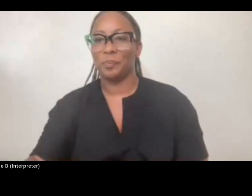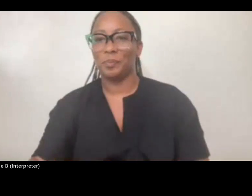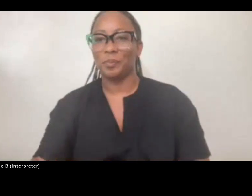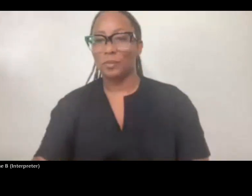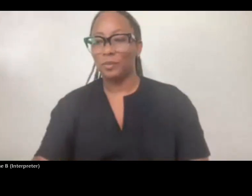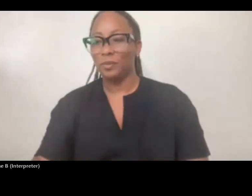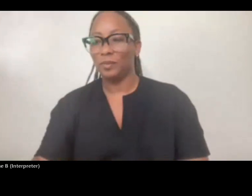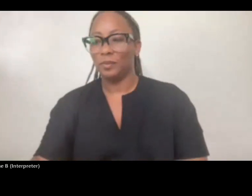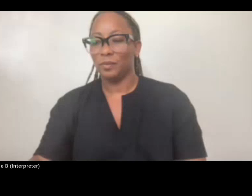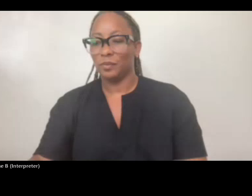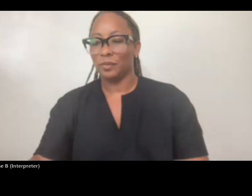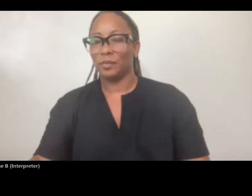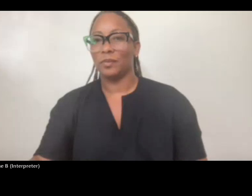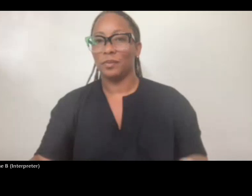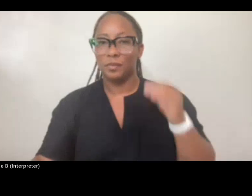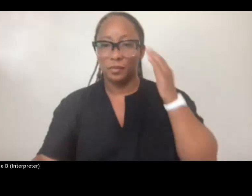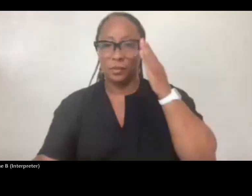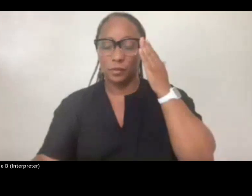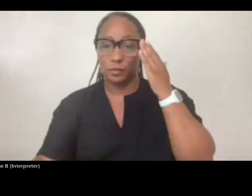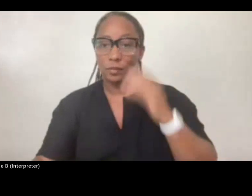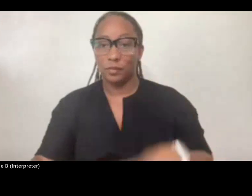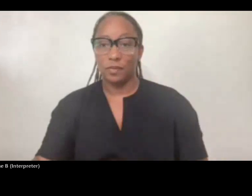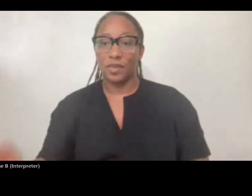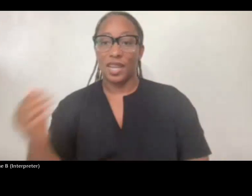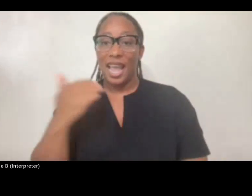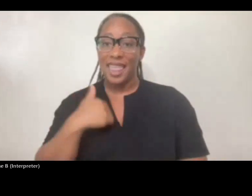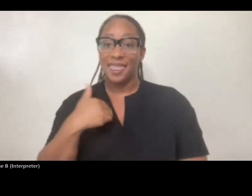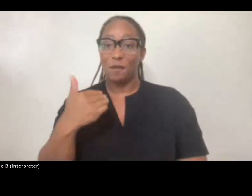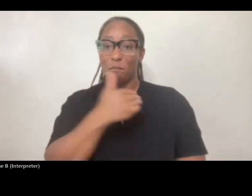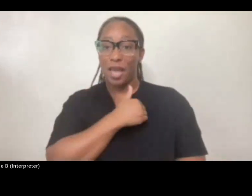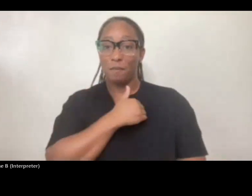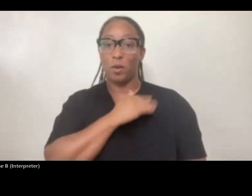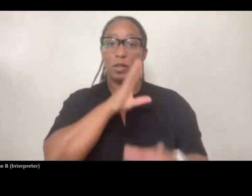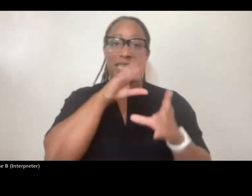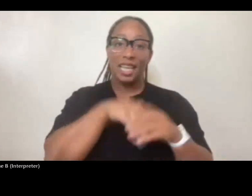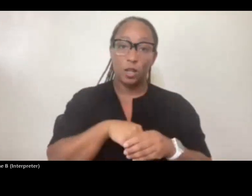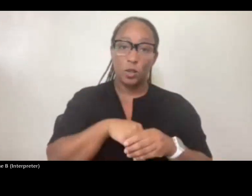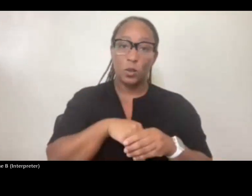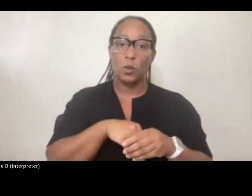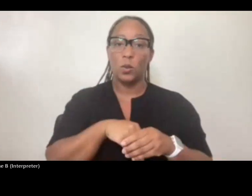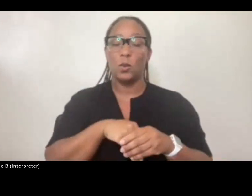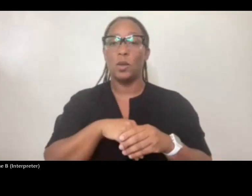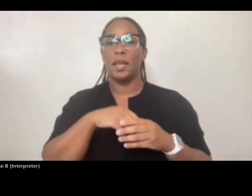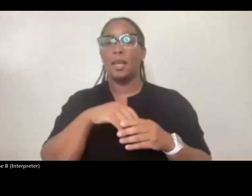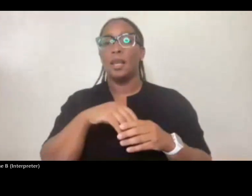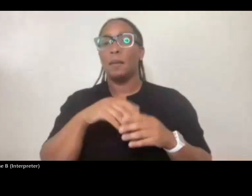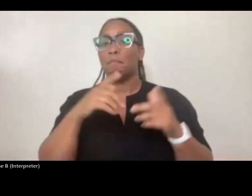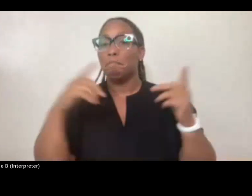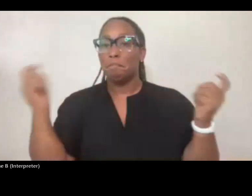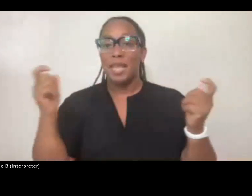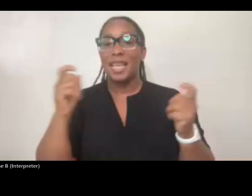The members of ASA include major aging network and advocacy organizations like